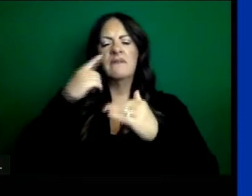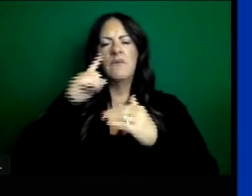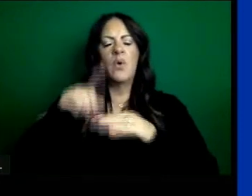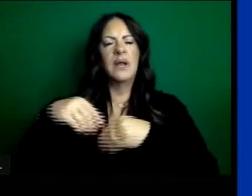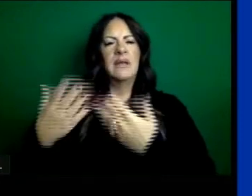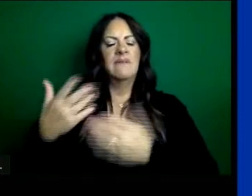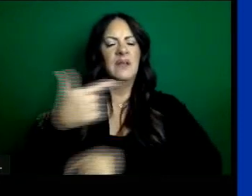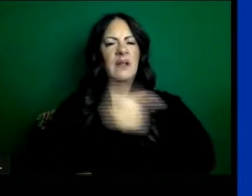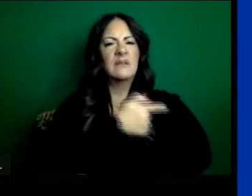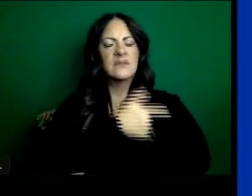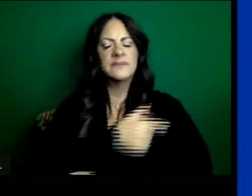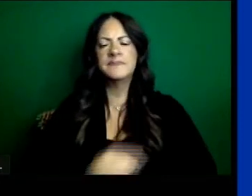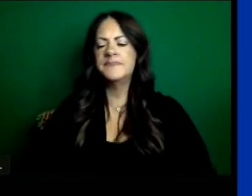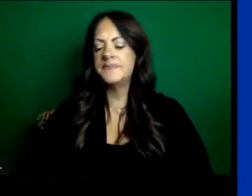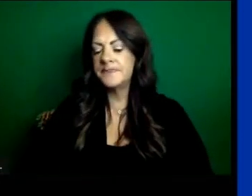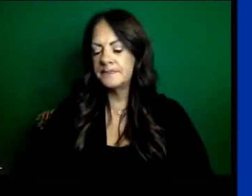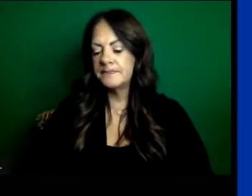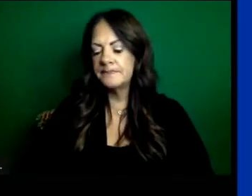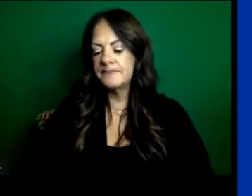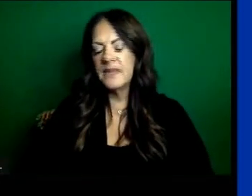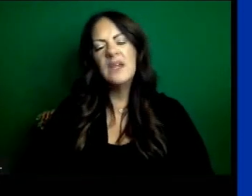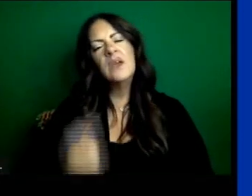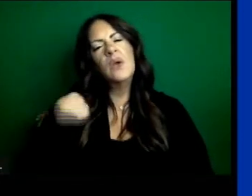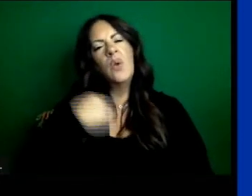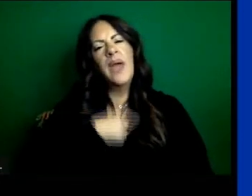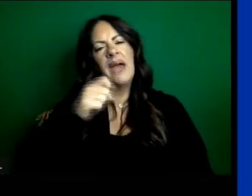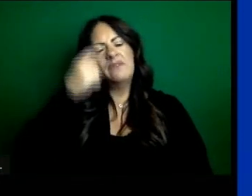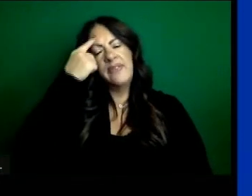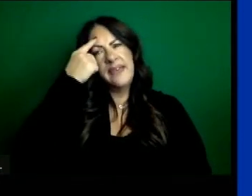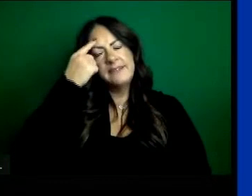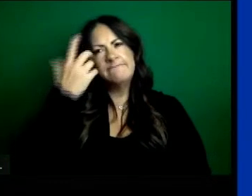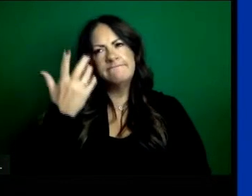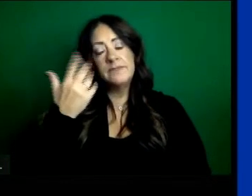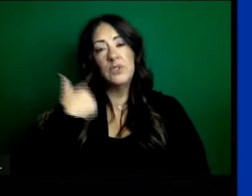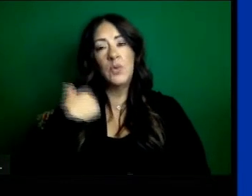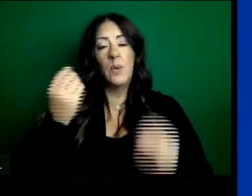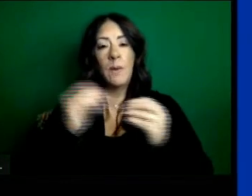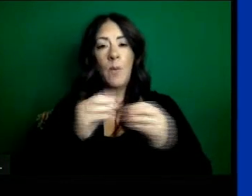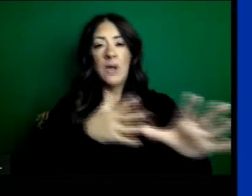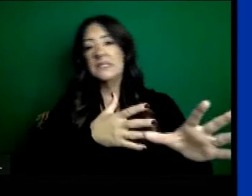VACCINATIONS. I WANT TO START BY TALKING